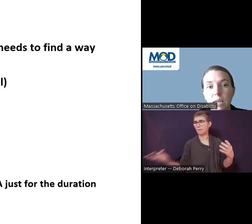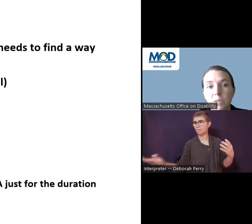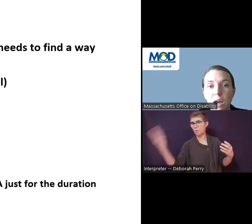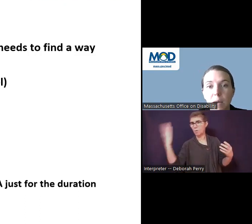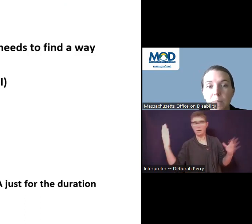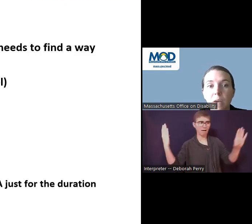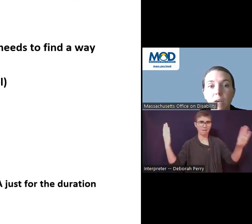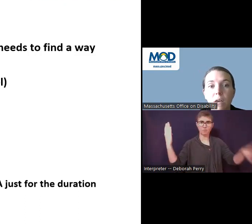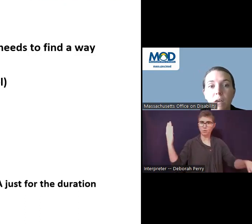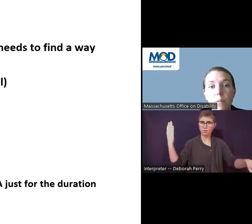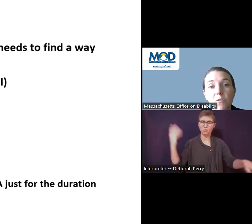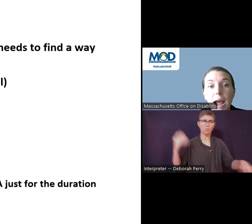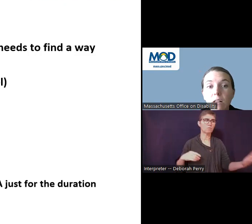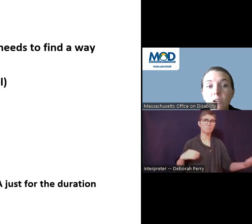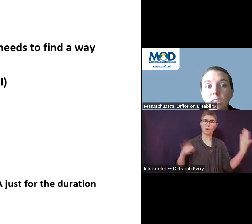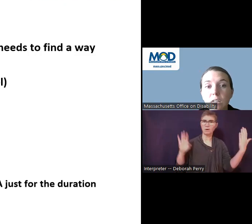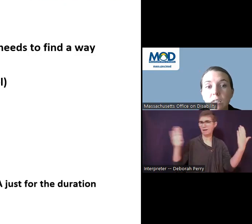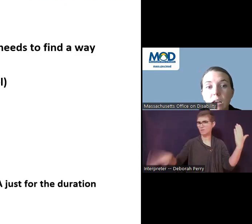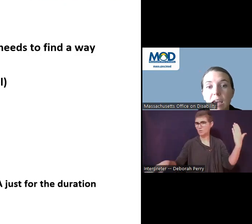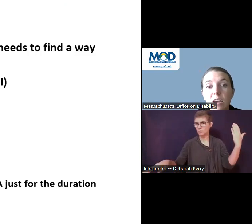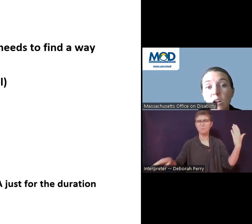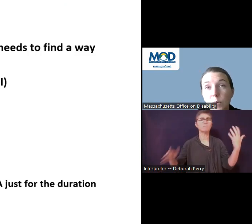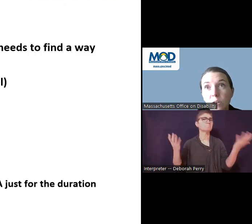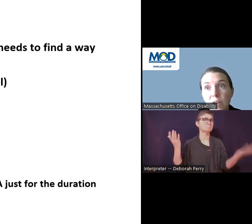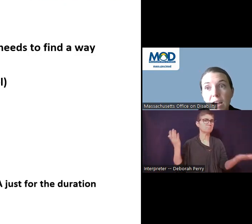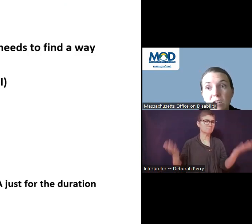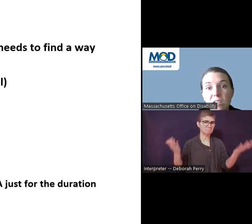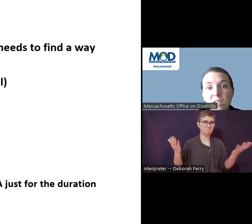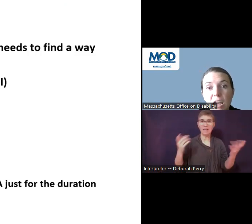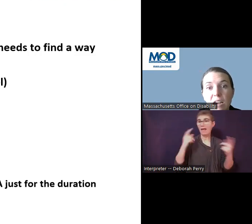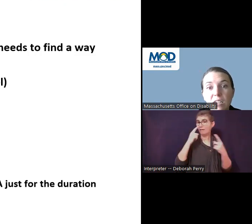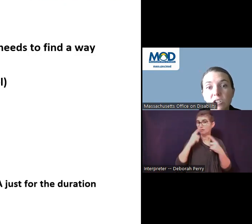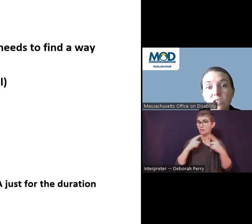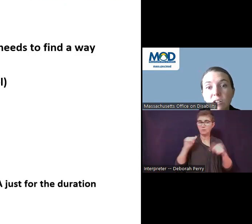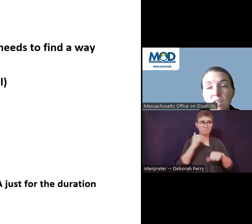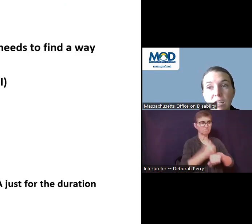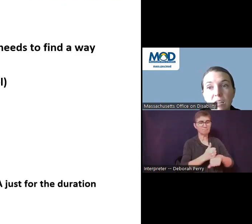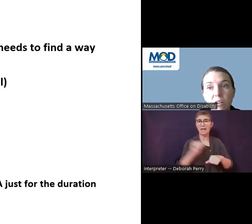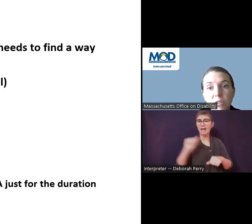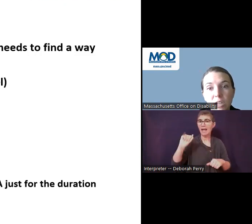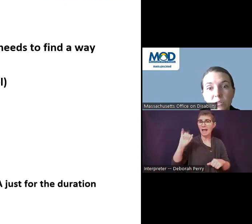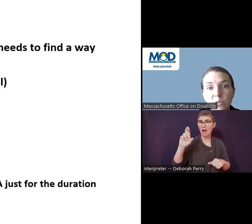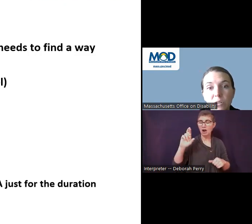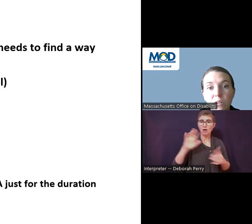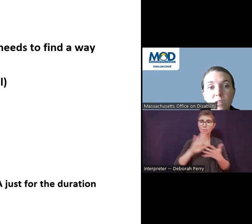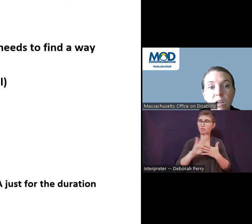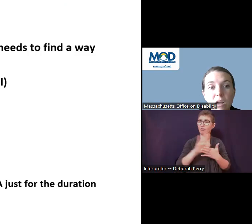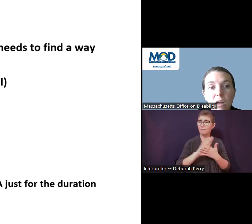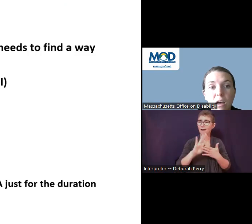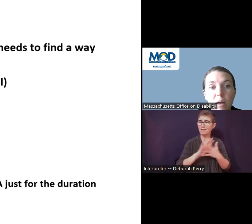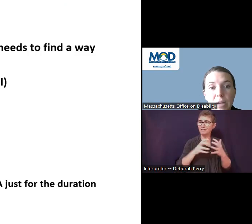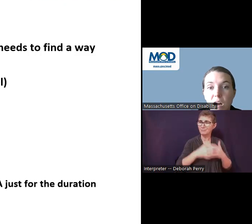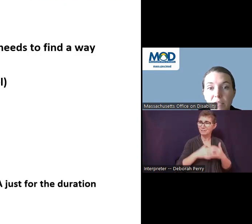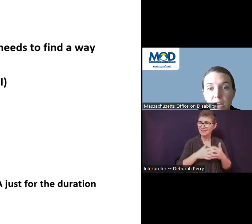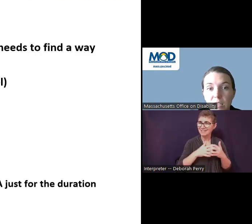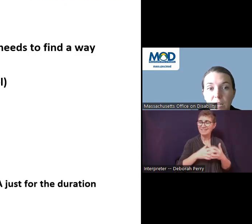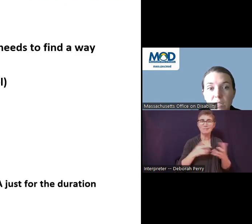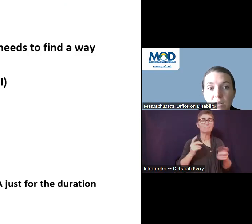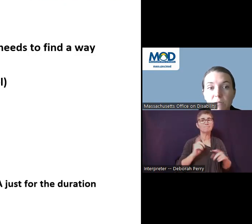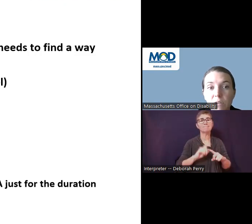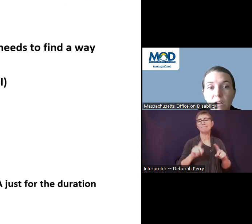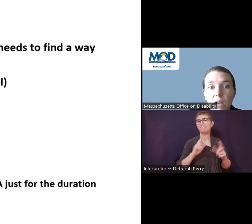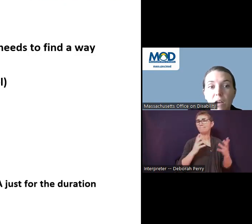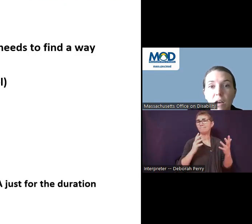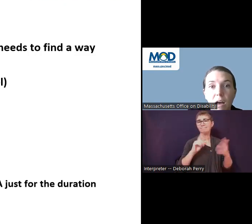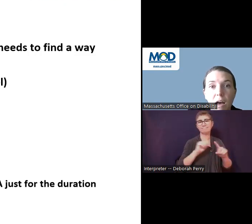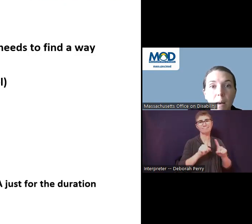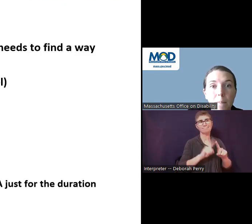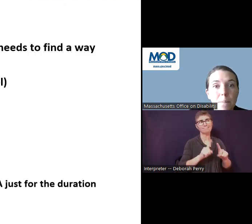in office at the same time for allergies air purifiers and additional cleaning are really good tools and not that expensive